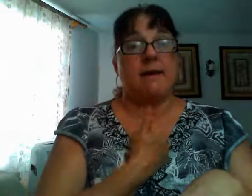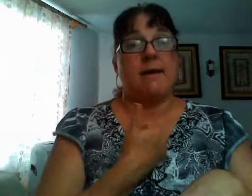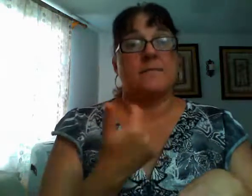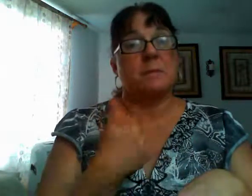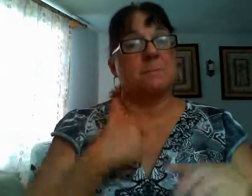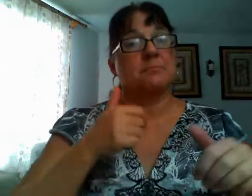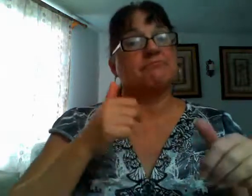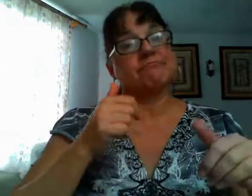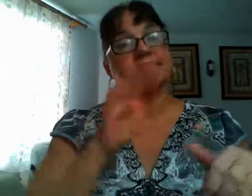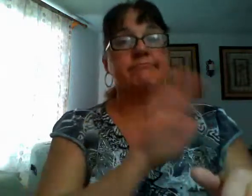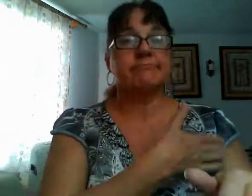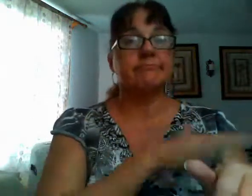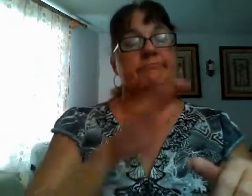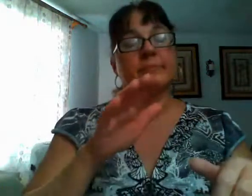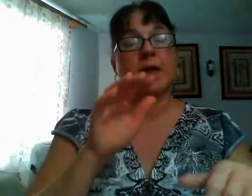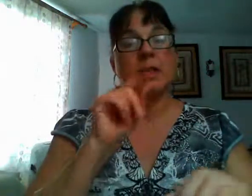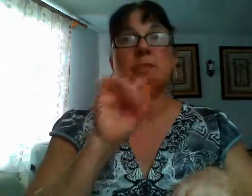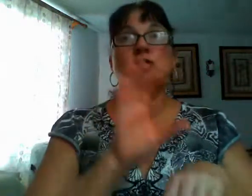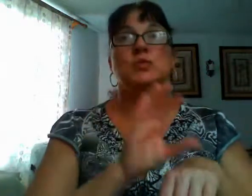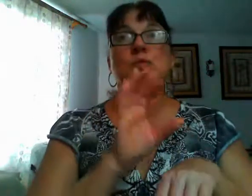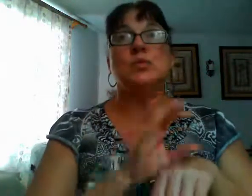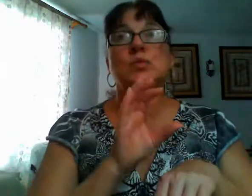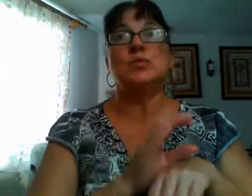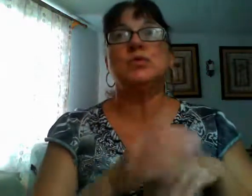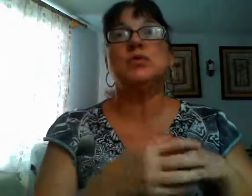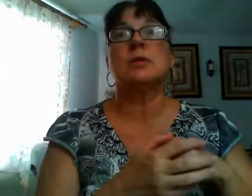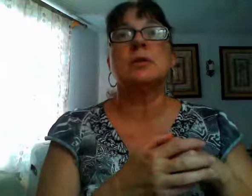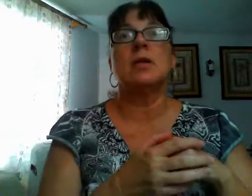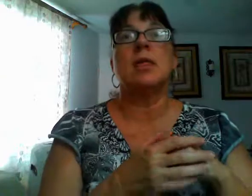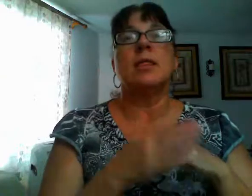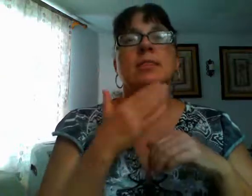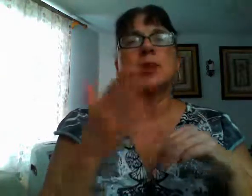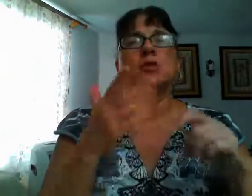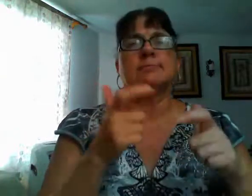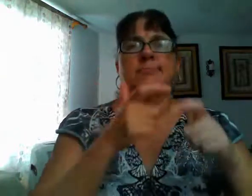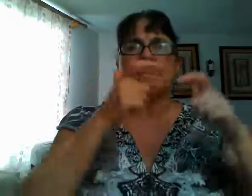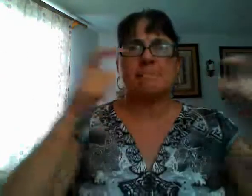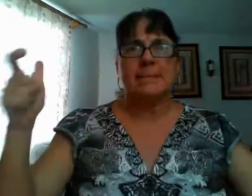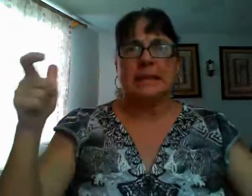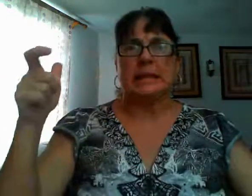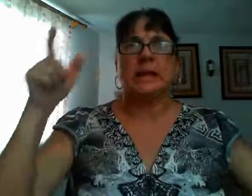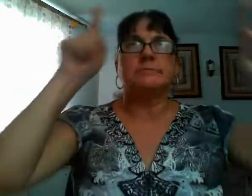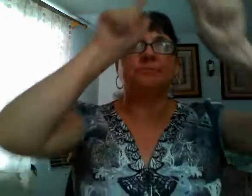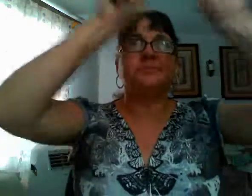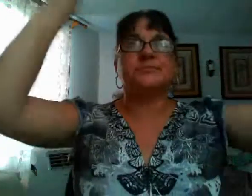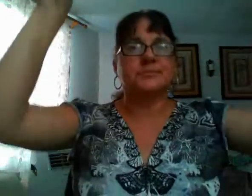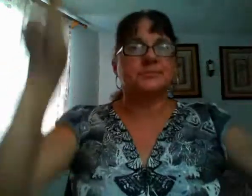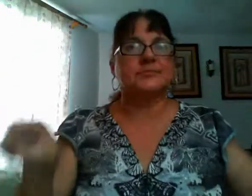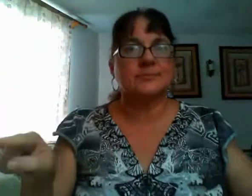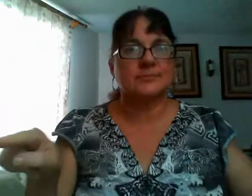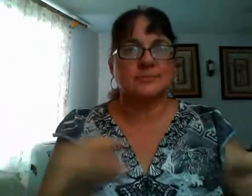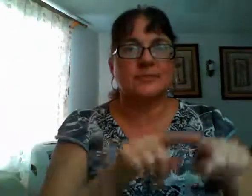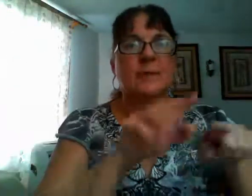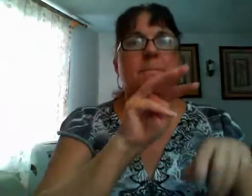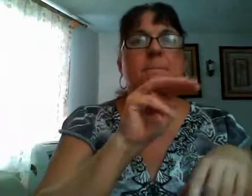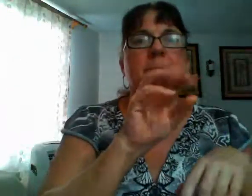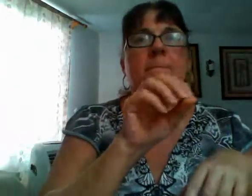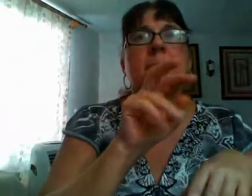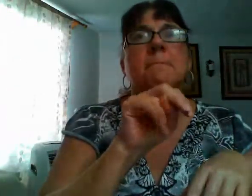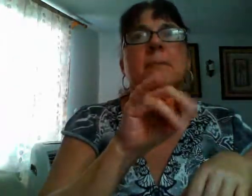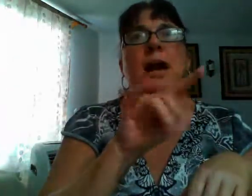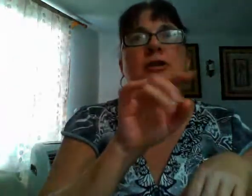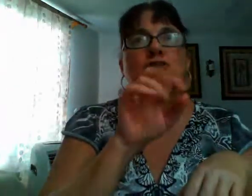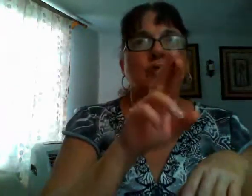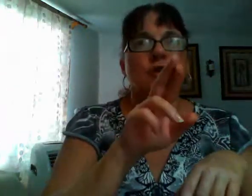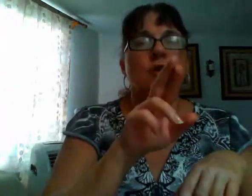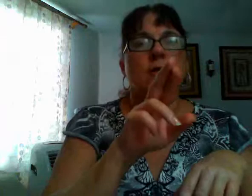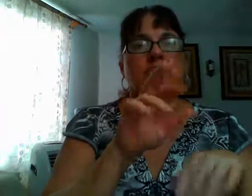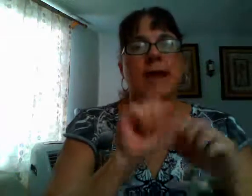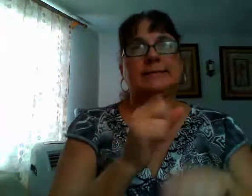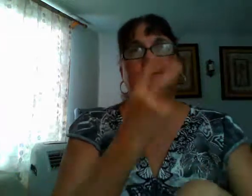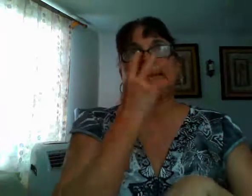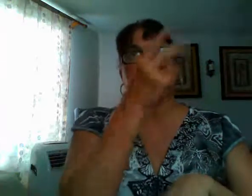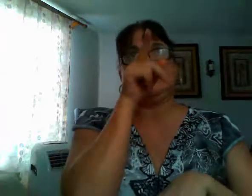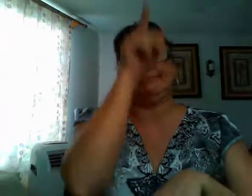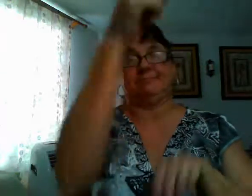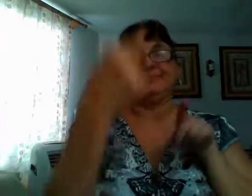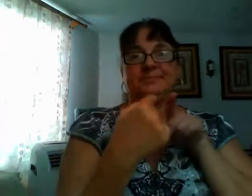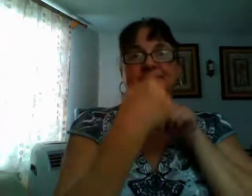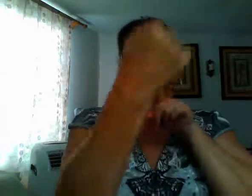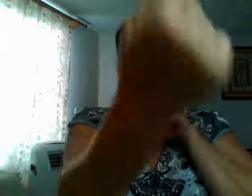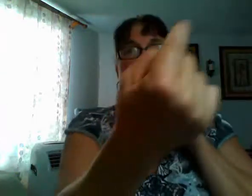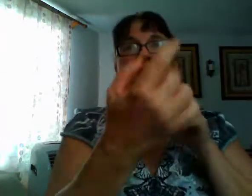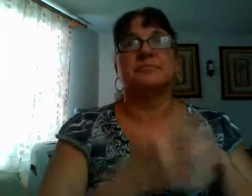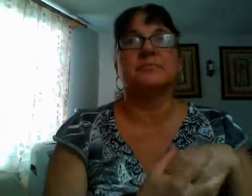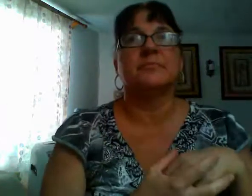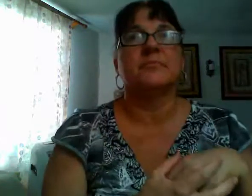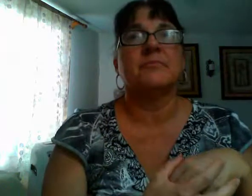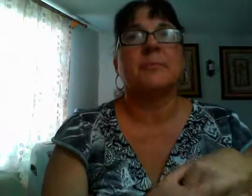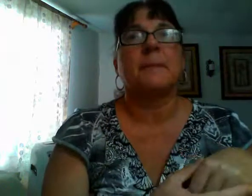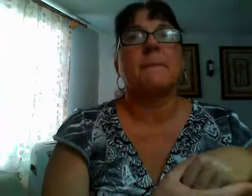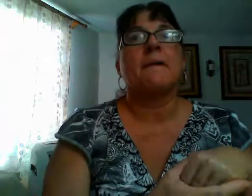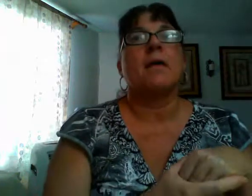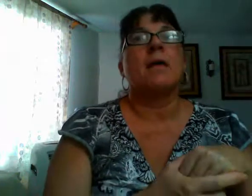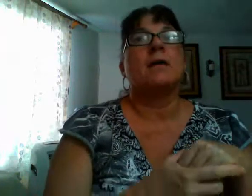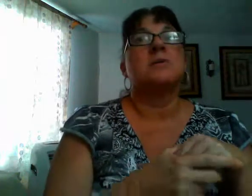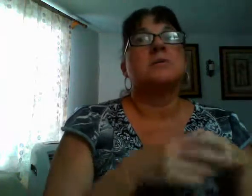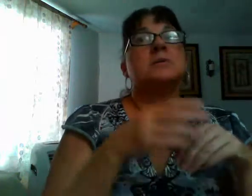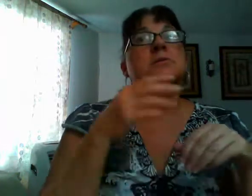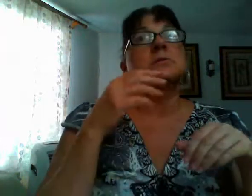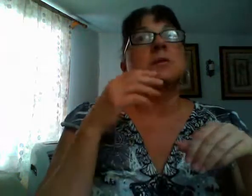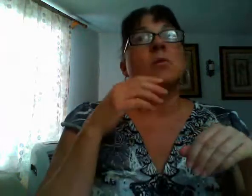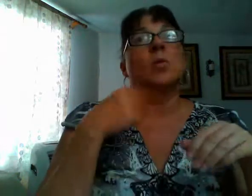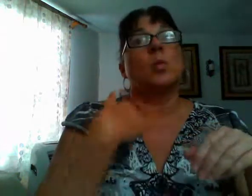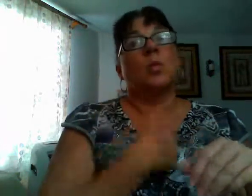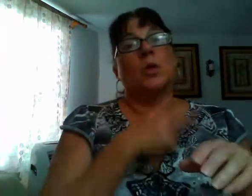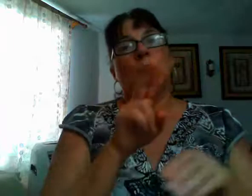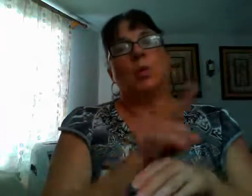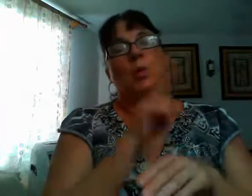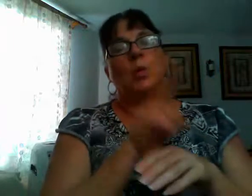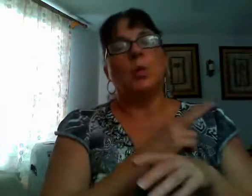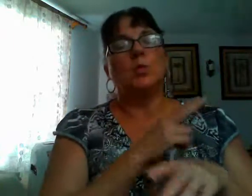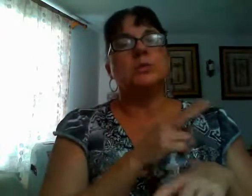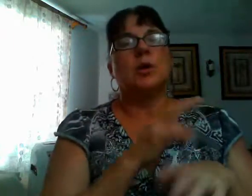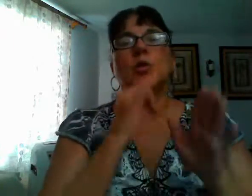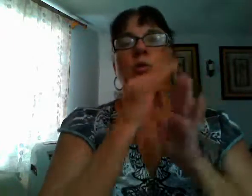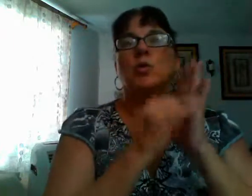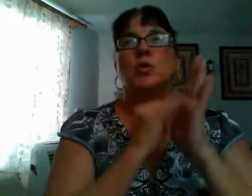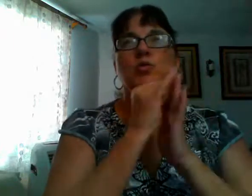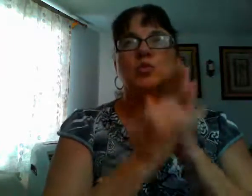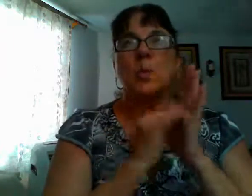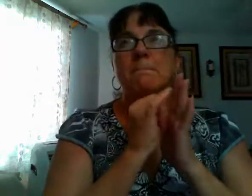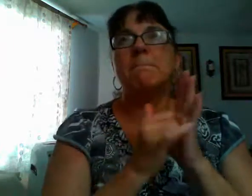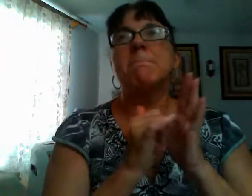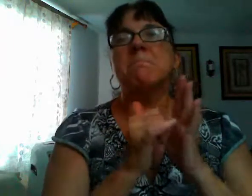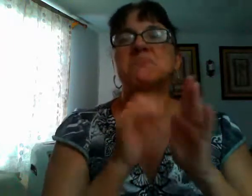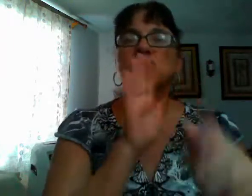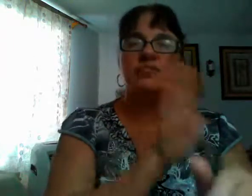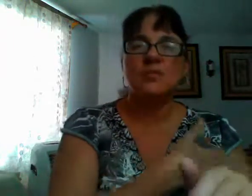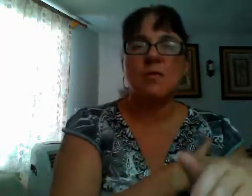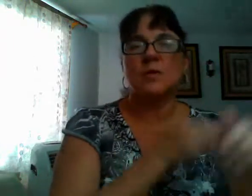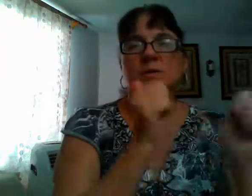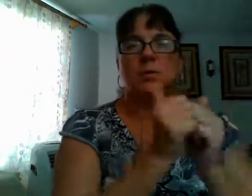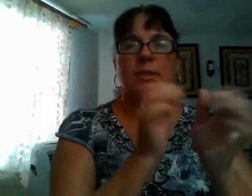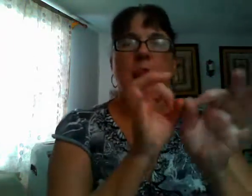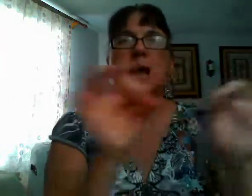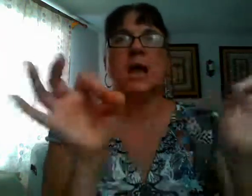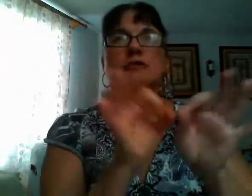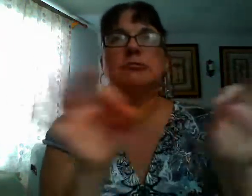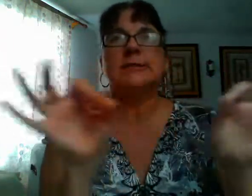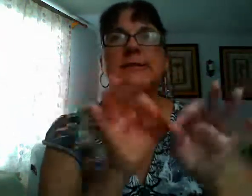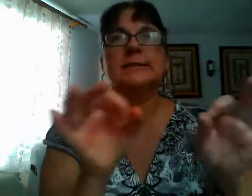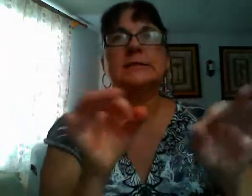For me, when I perform at the church, there is a large wall monitor in my line of sight that shows mostly YouTube song videos with lyrics.